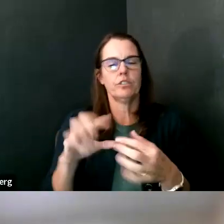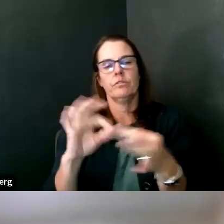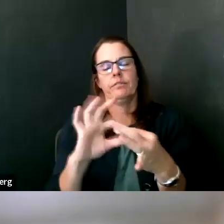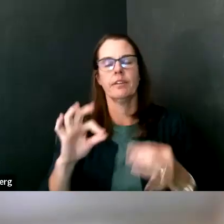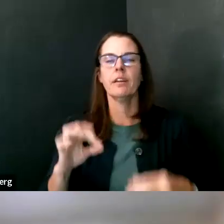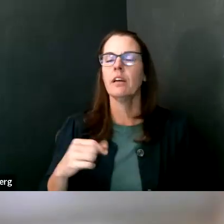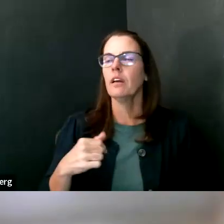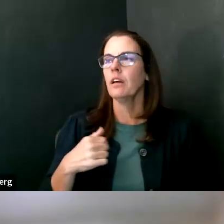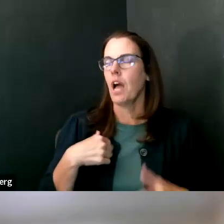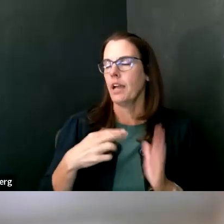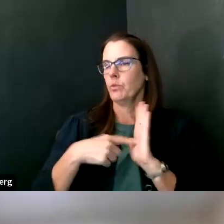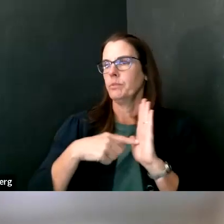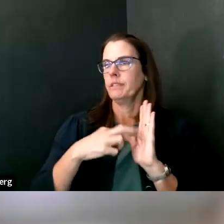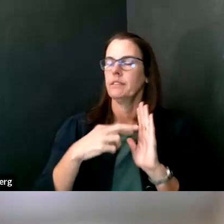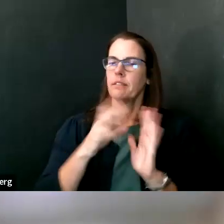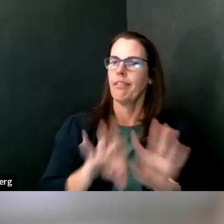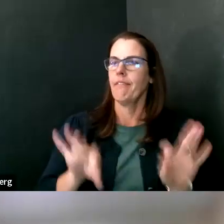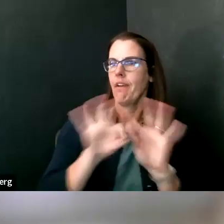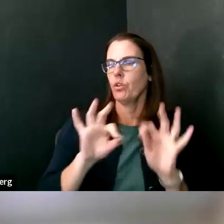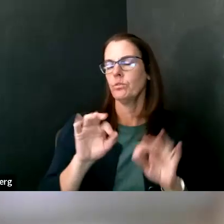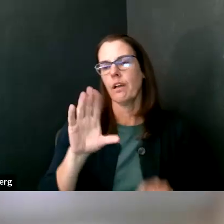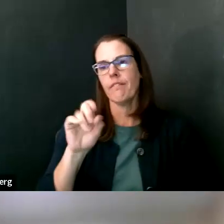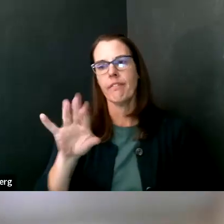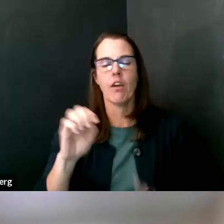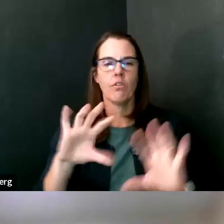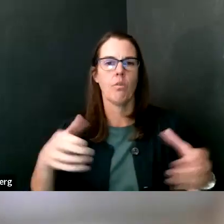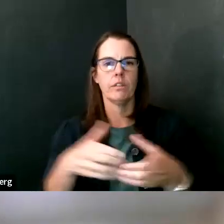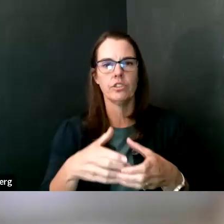of Care Coalition. We're a network of patient, healthcare provider, and caregiver organizations.